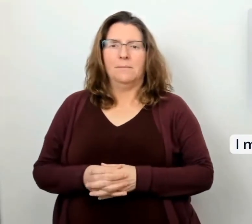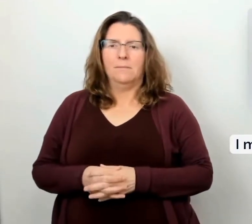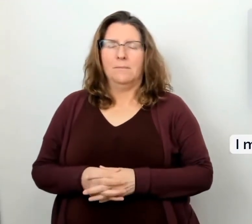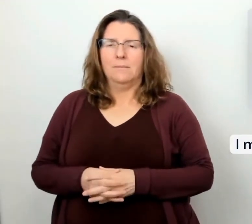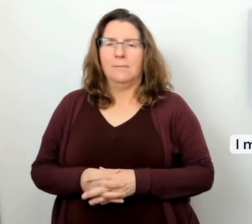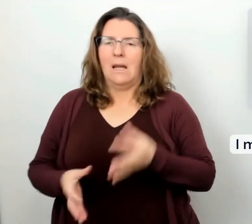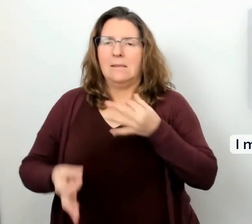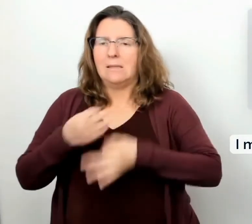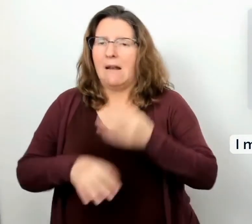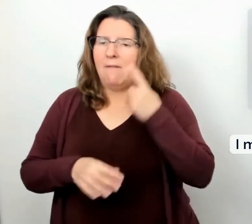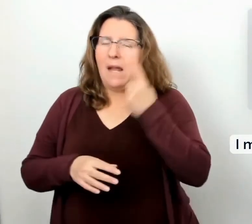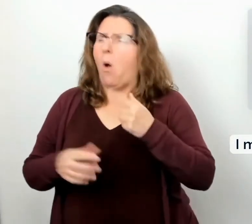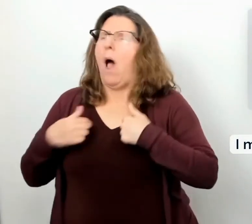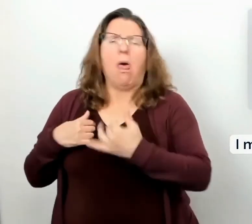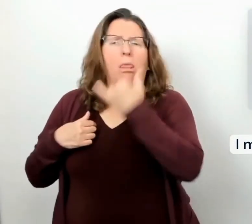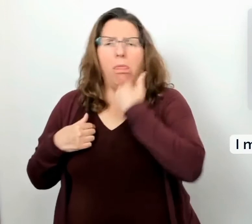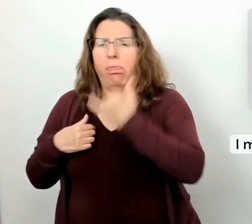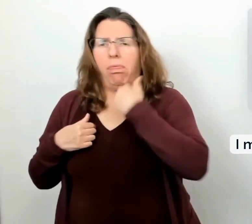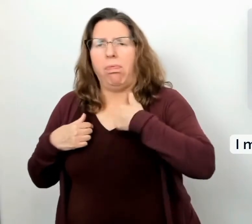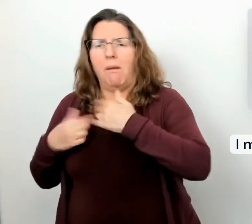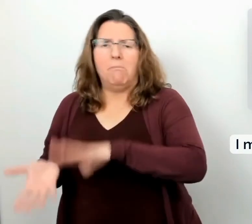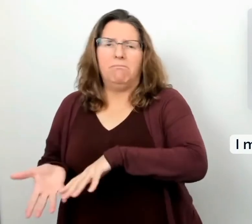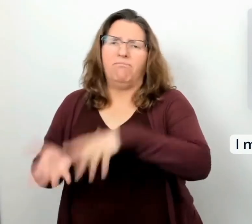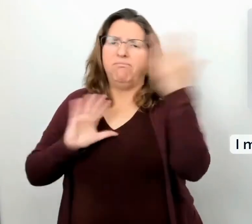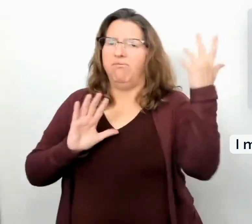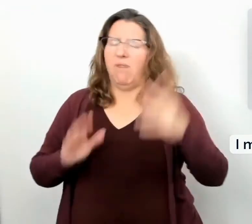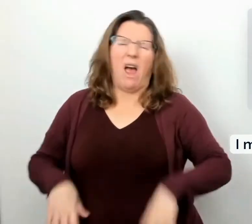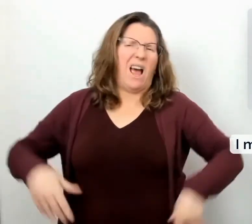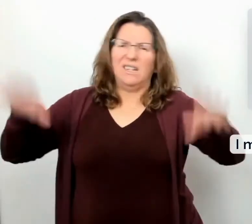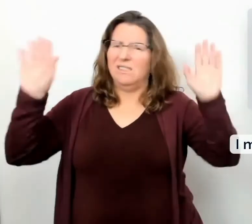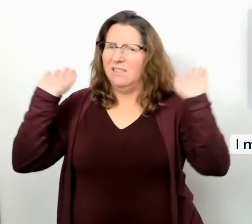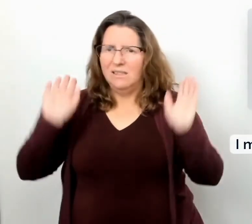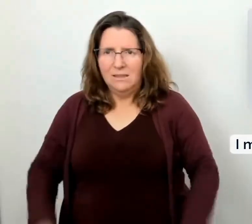Instead of thinking 'wow I really messed that up' and being critical of yourself, try thinking: